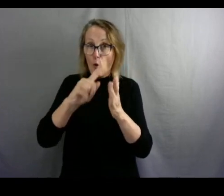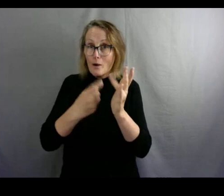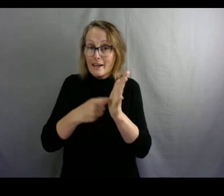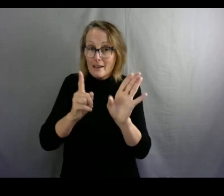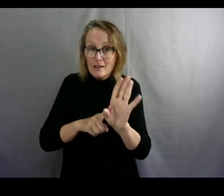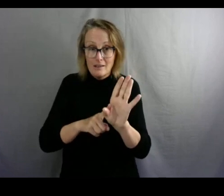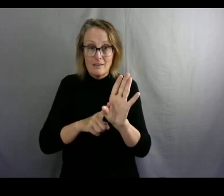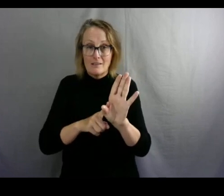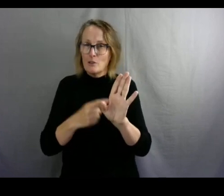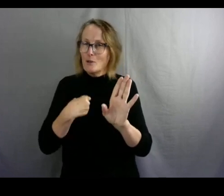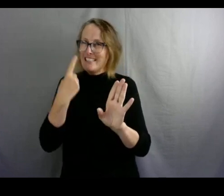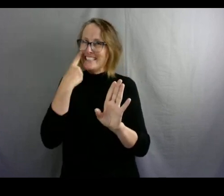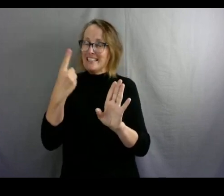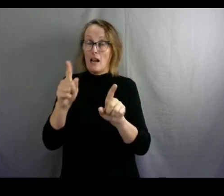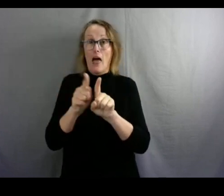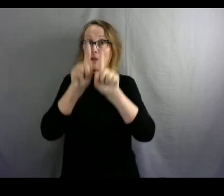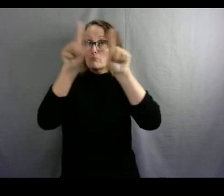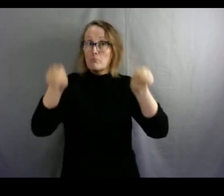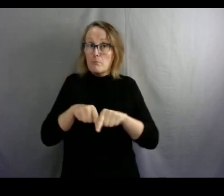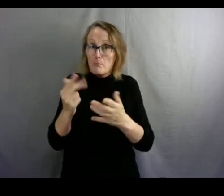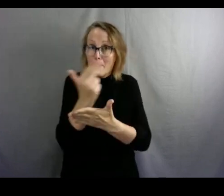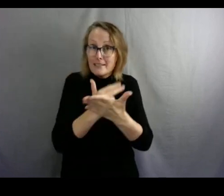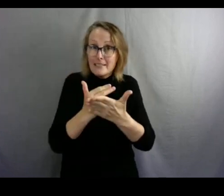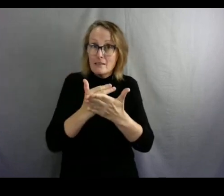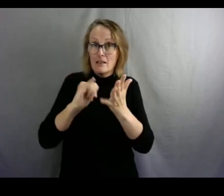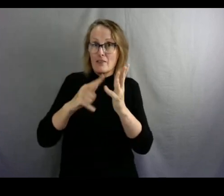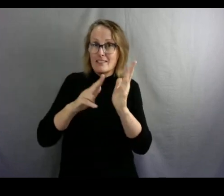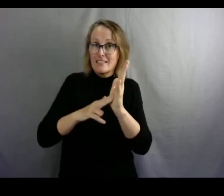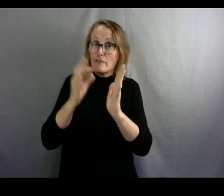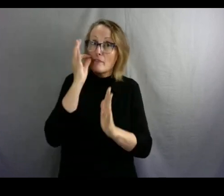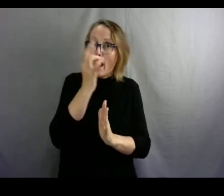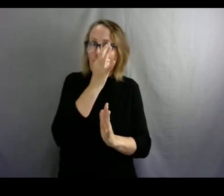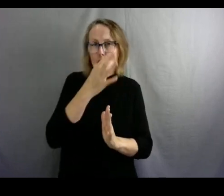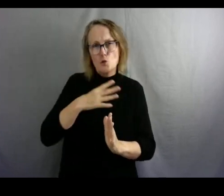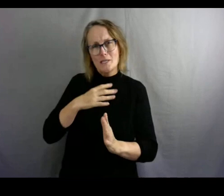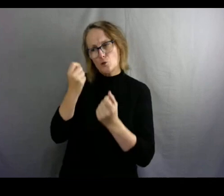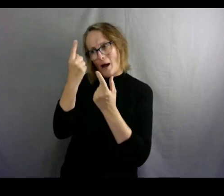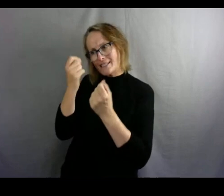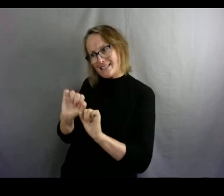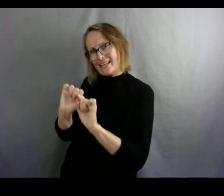So, you have to decipher paintings of Gauguin. It's very subtle always. Always.